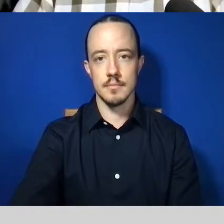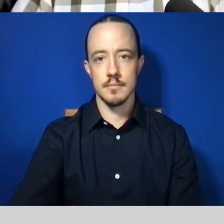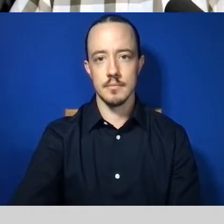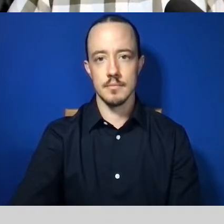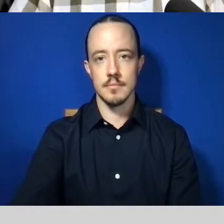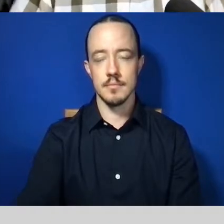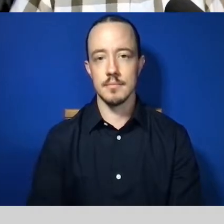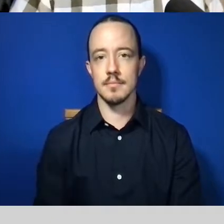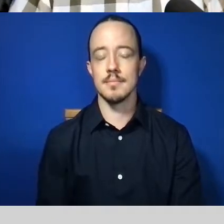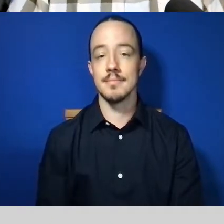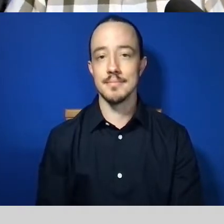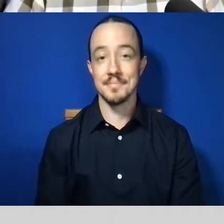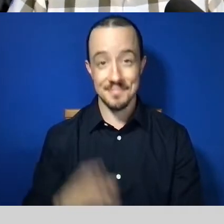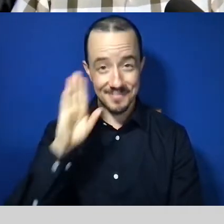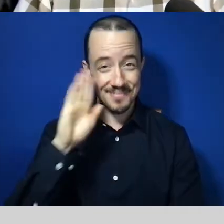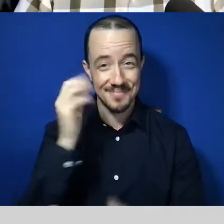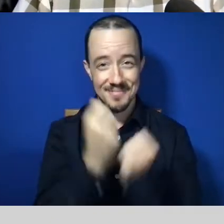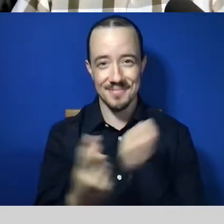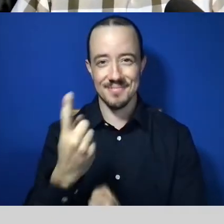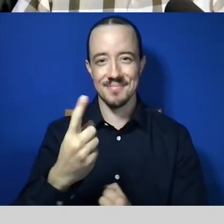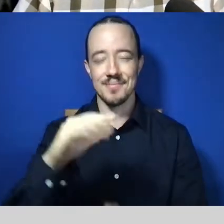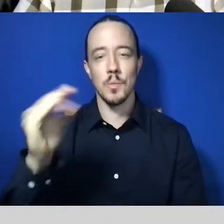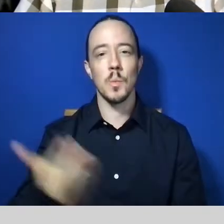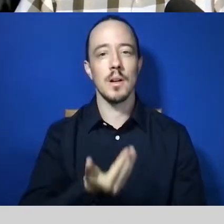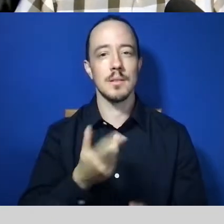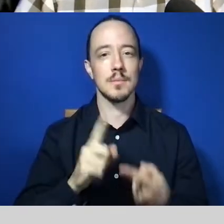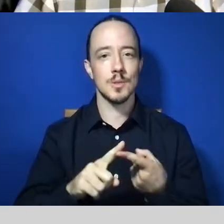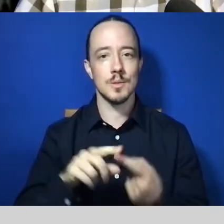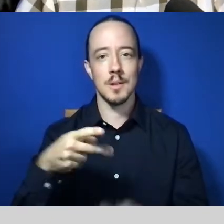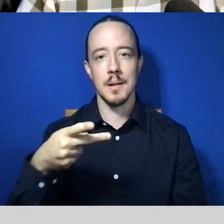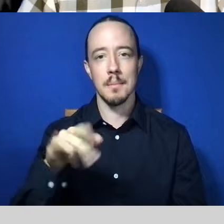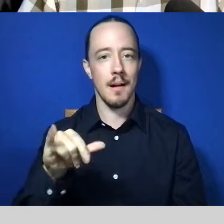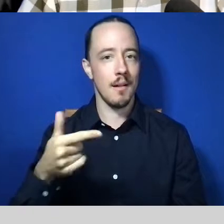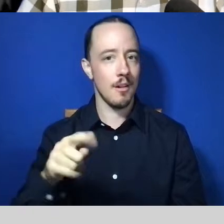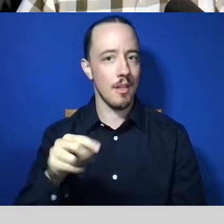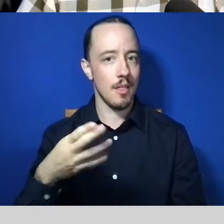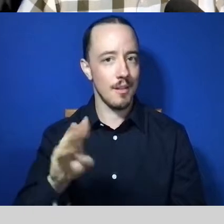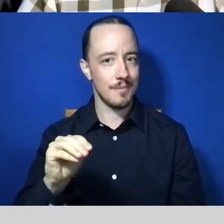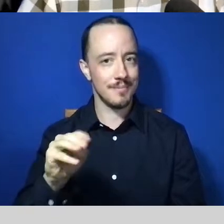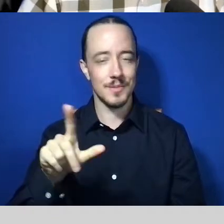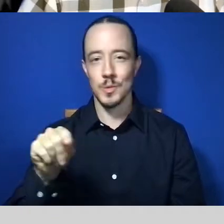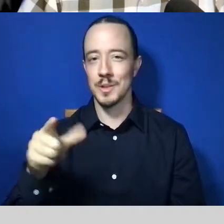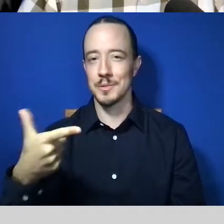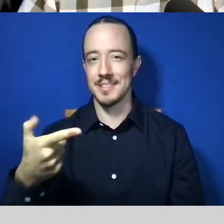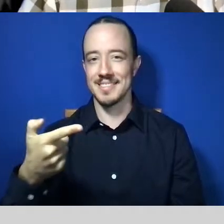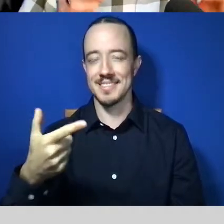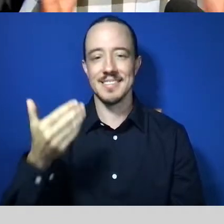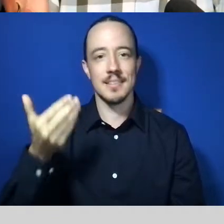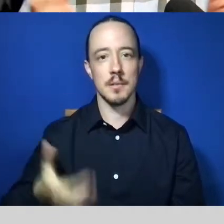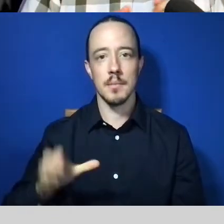Hello everyone and welcome to PyGotham 2021. My name is Calvin Hendryx-Parker and I will be your guide today